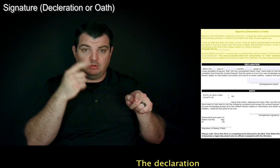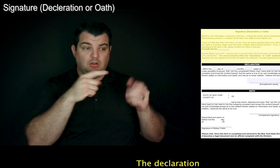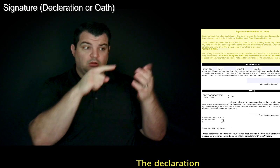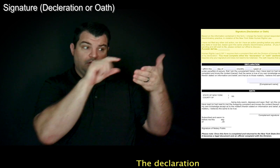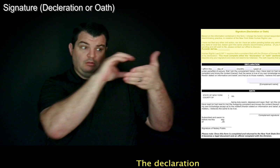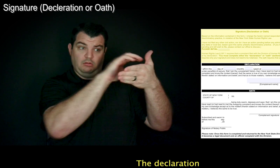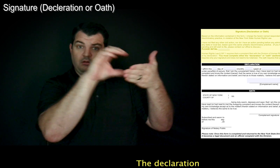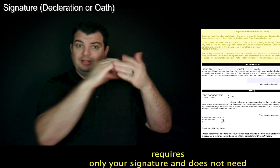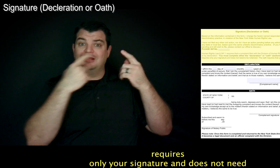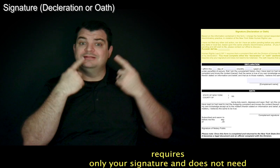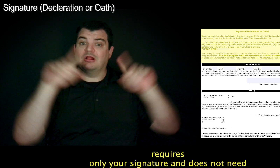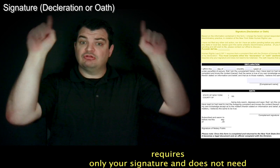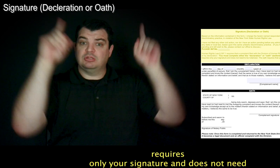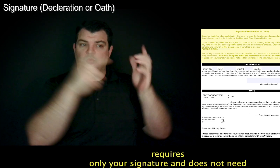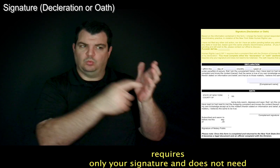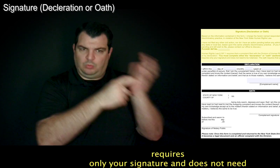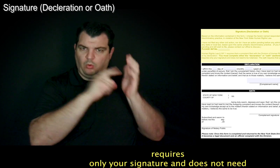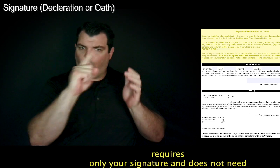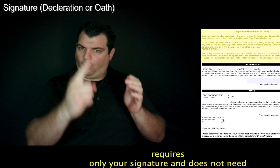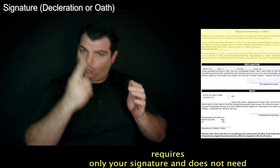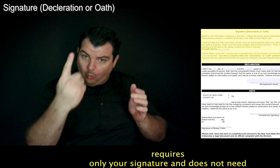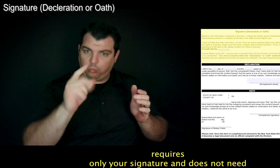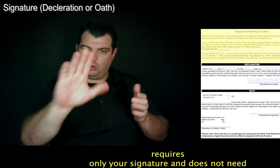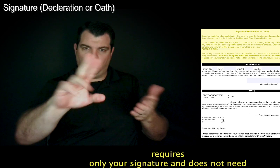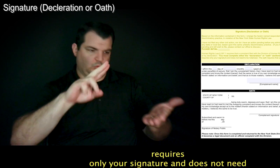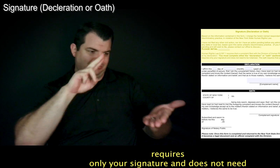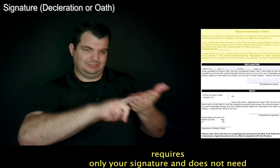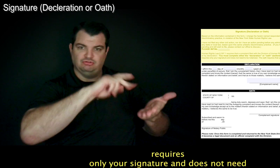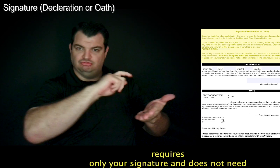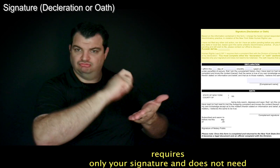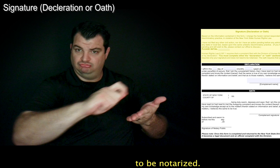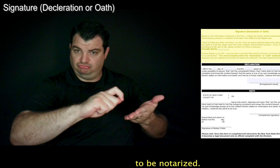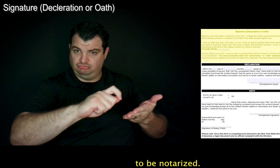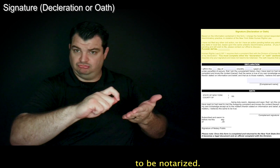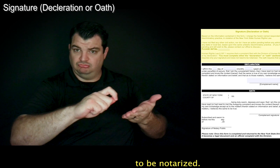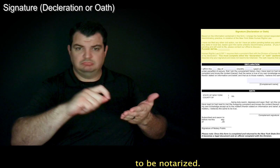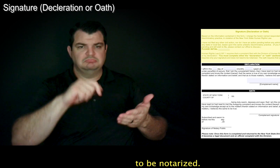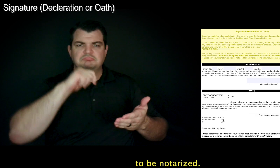The declaration requires only your signature and does not need to be notarized.